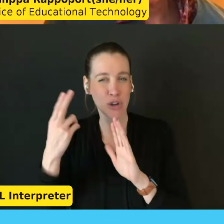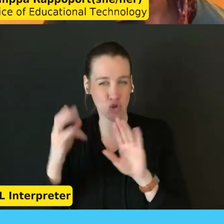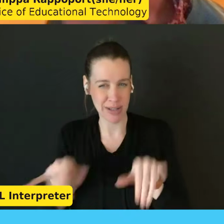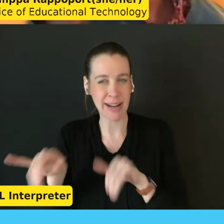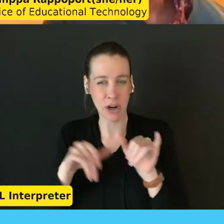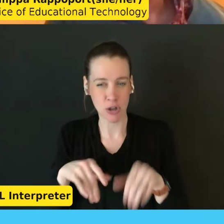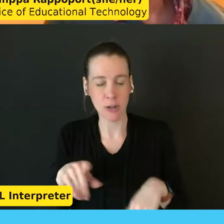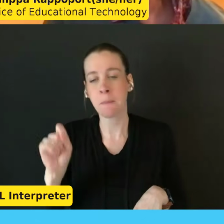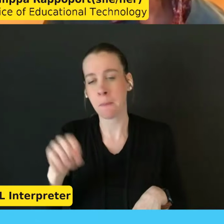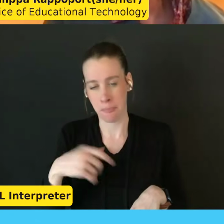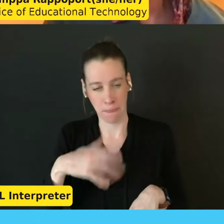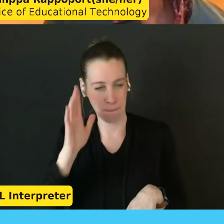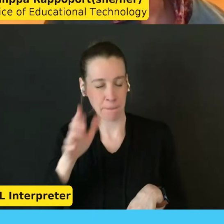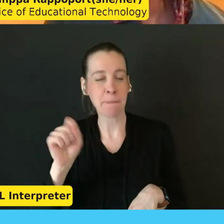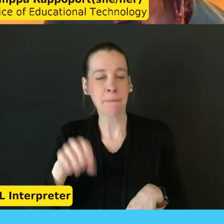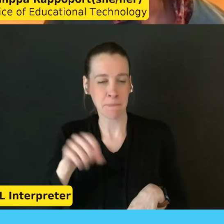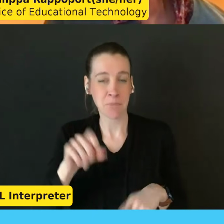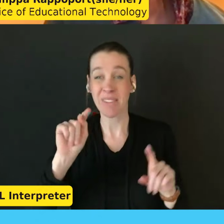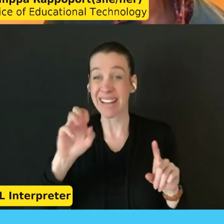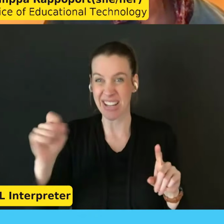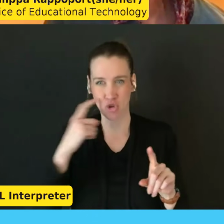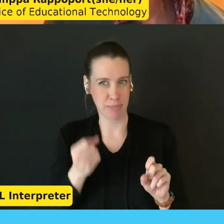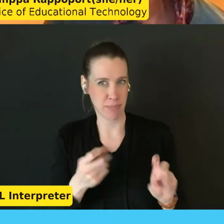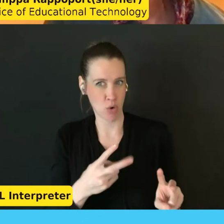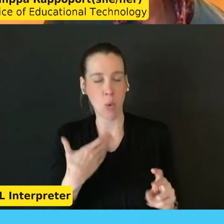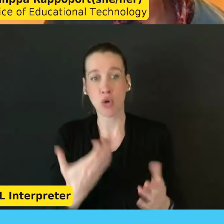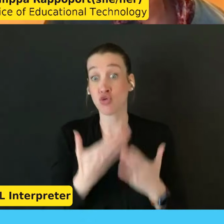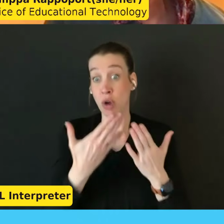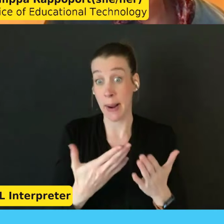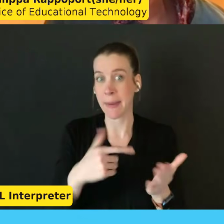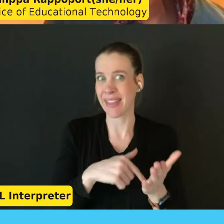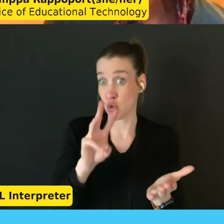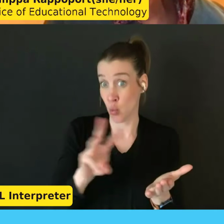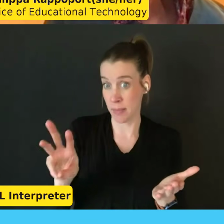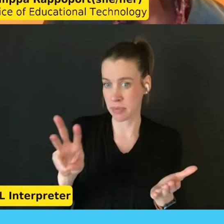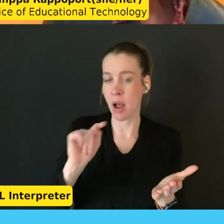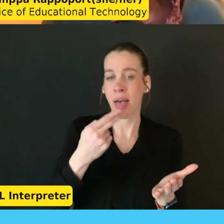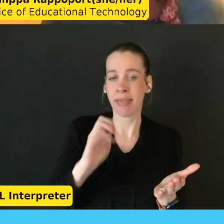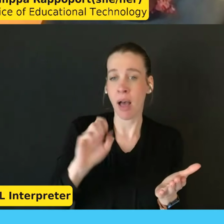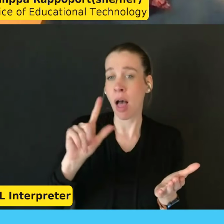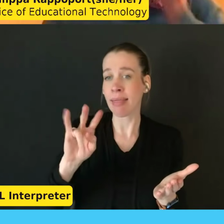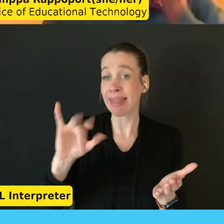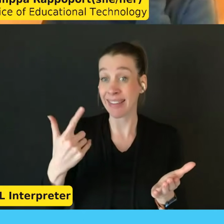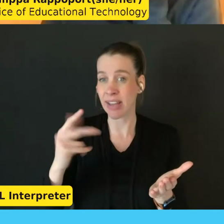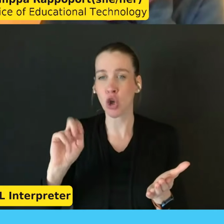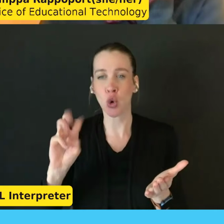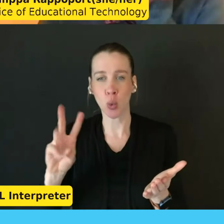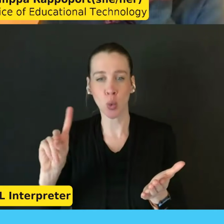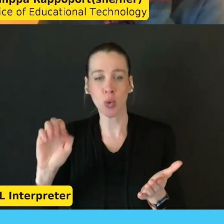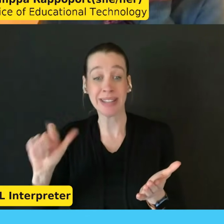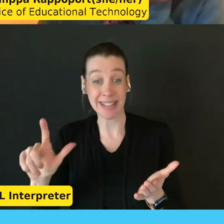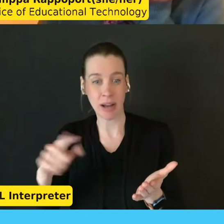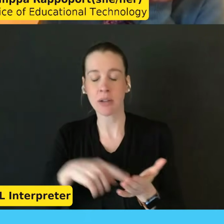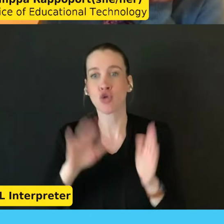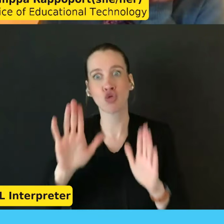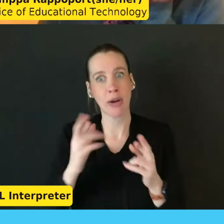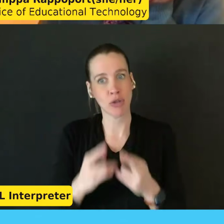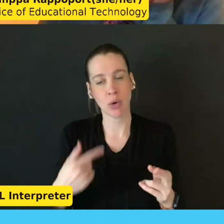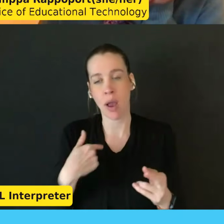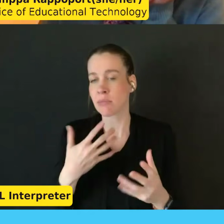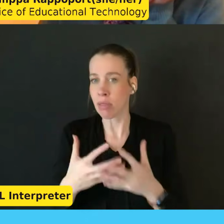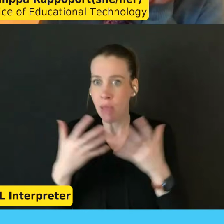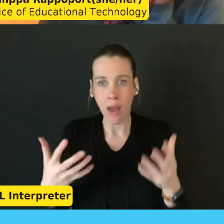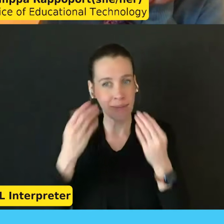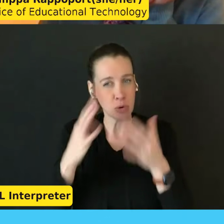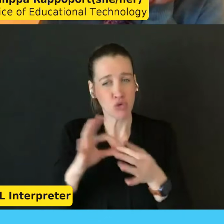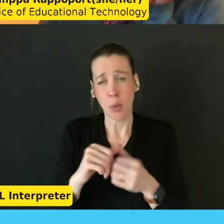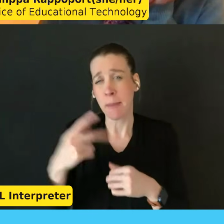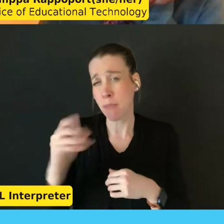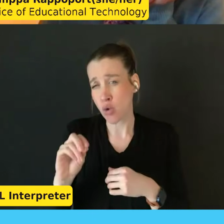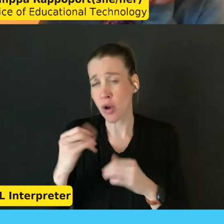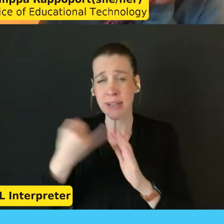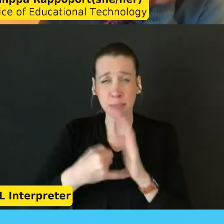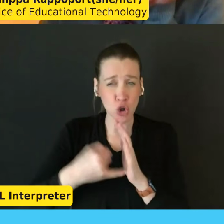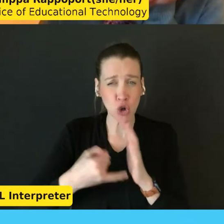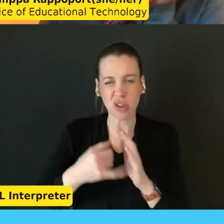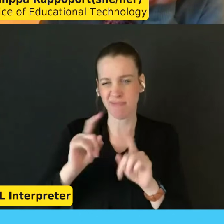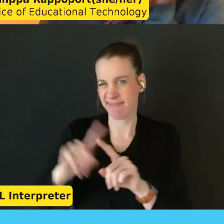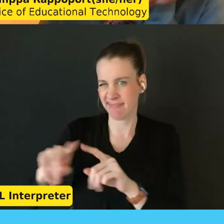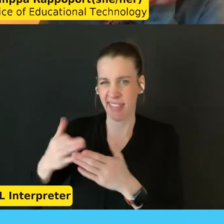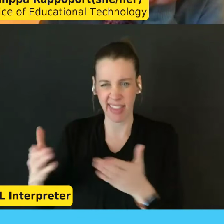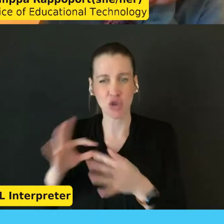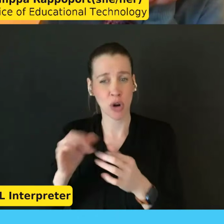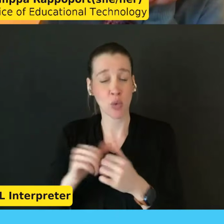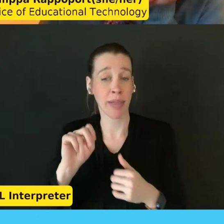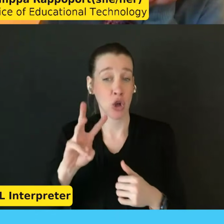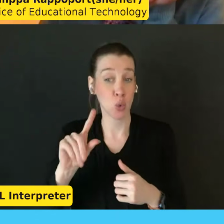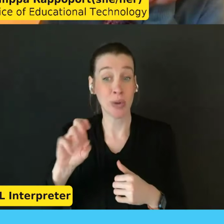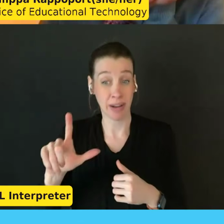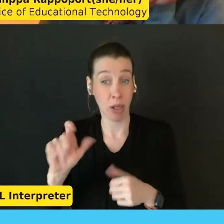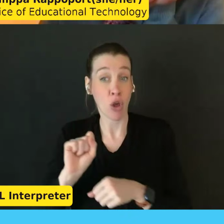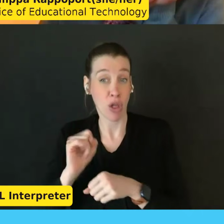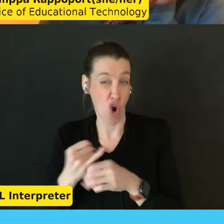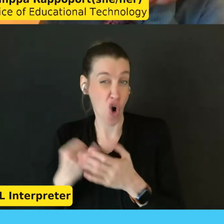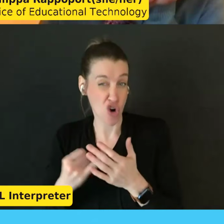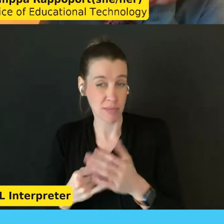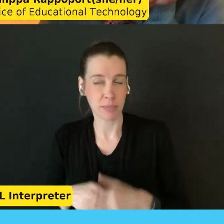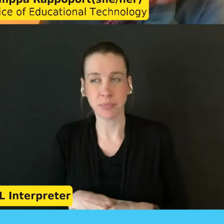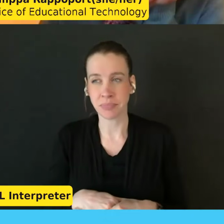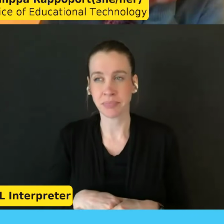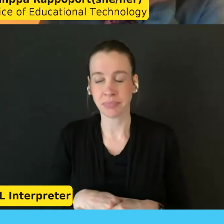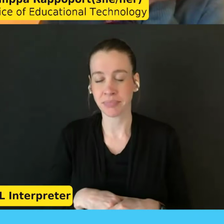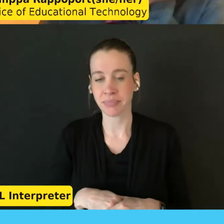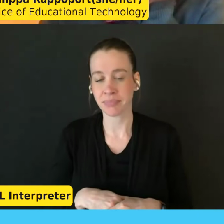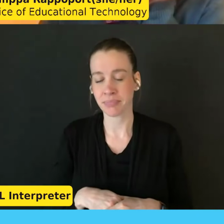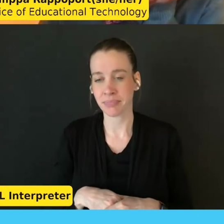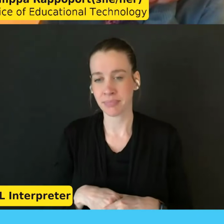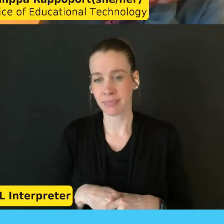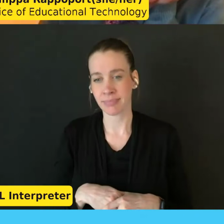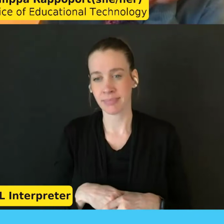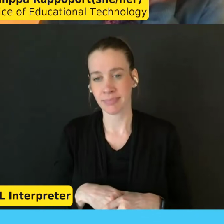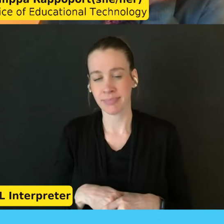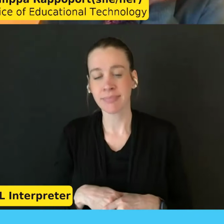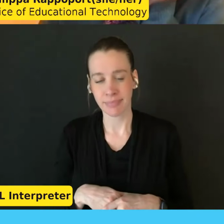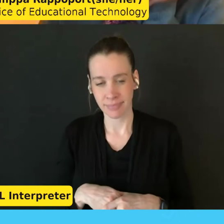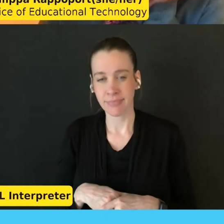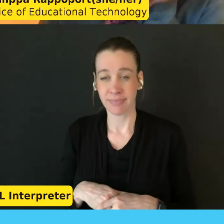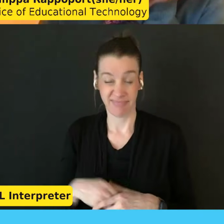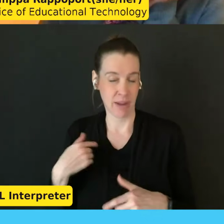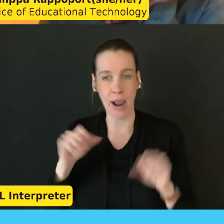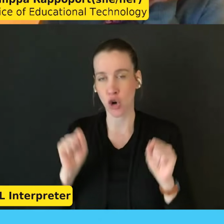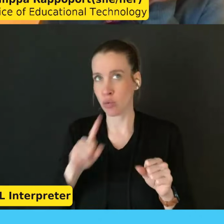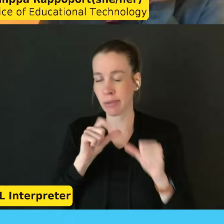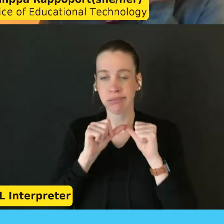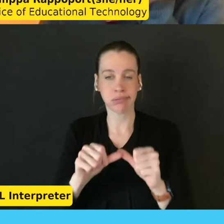We'll give you a short break, we have one for Maureen. Can you please post the link for all to the living new deal site that you introduced in the previous webinar? The attractive map is a great resource for state history standards.